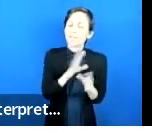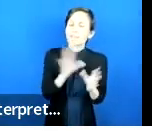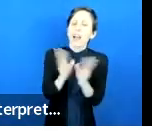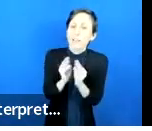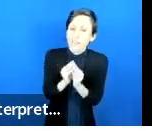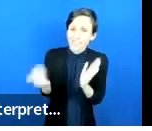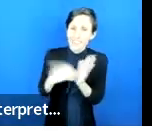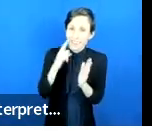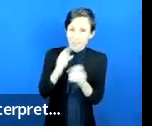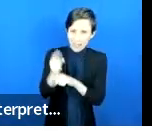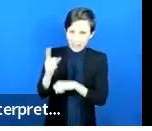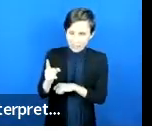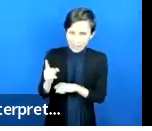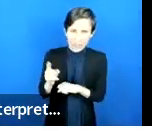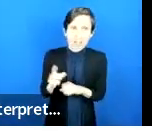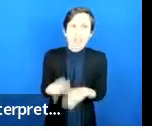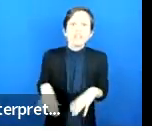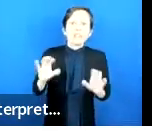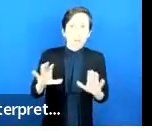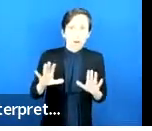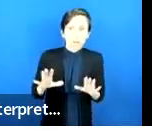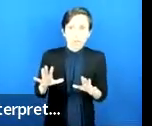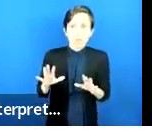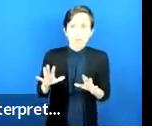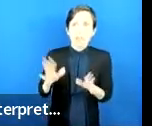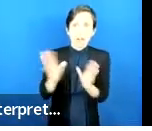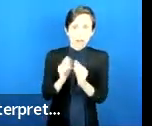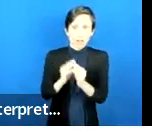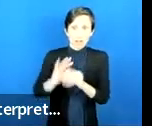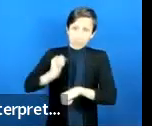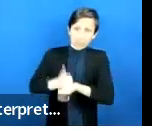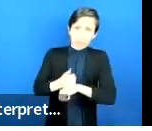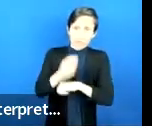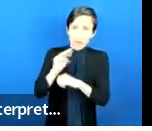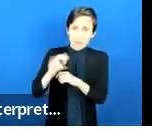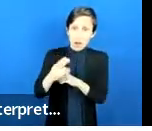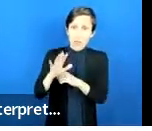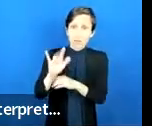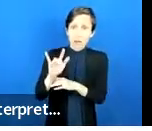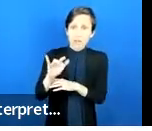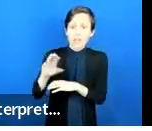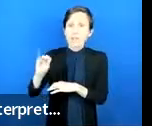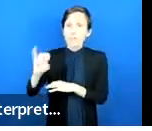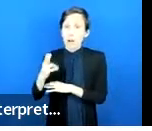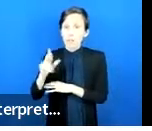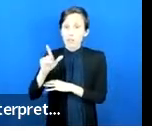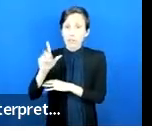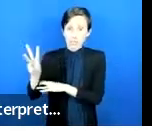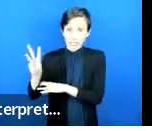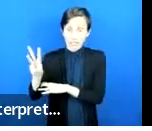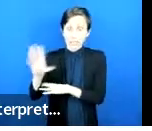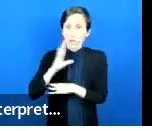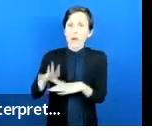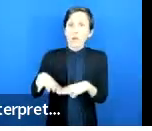So save the date. The conference is scheduled to take place on March the 25th and 26th and we'll be held, held here on campus.